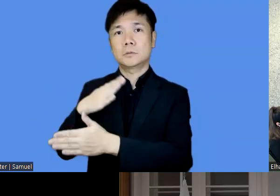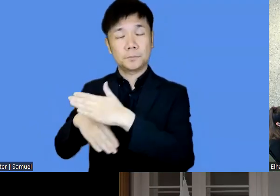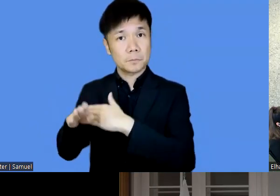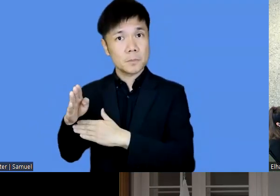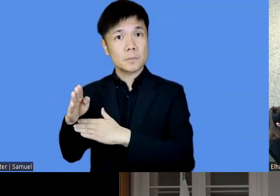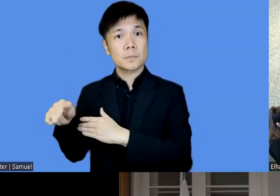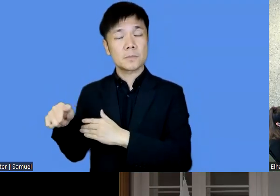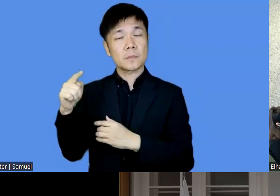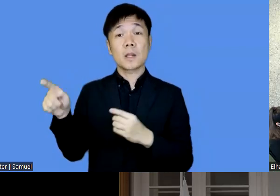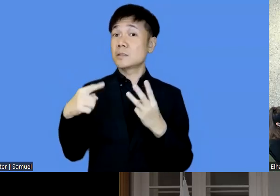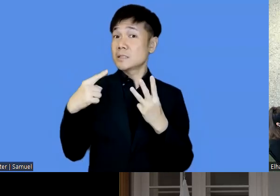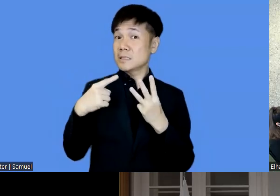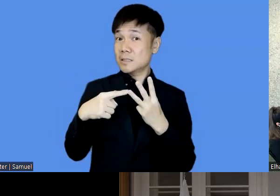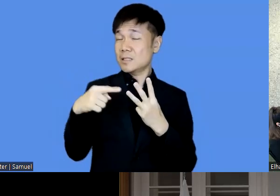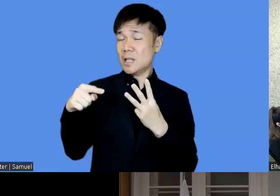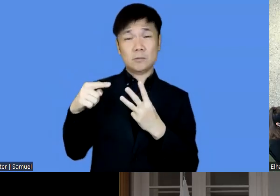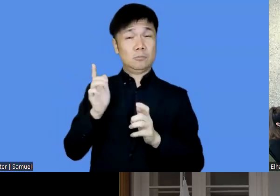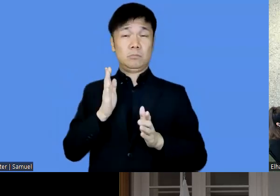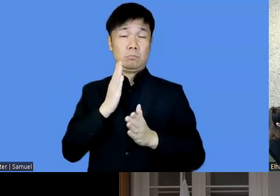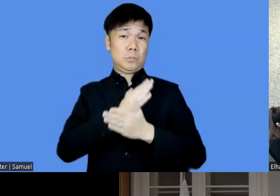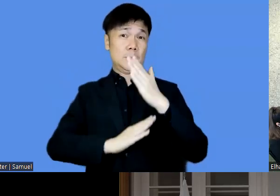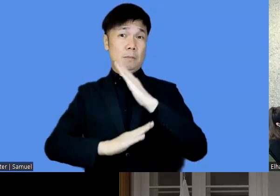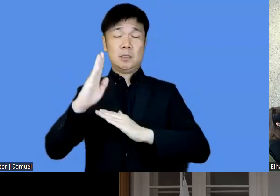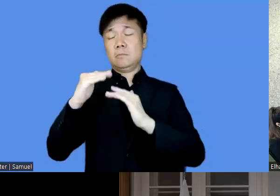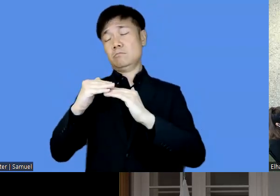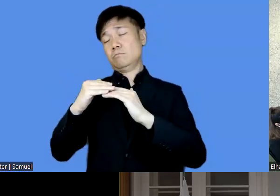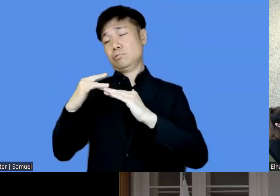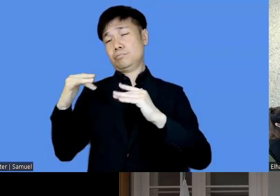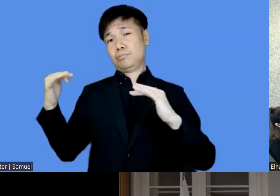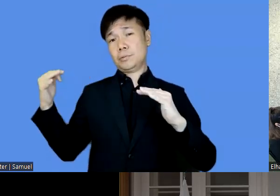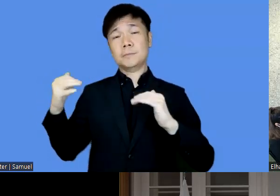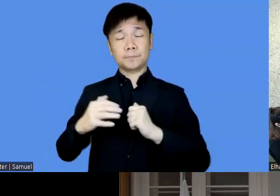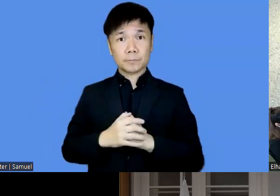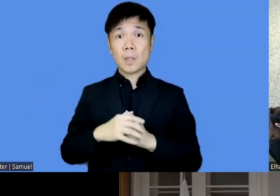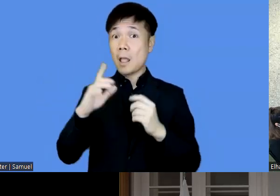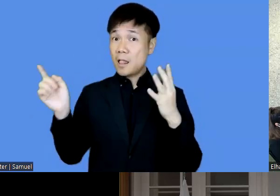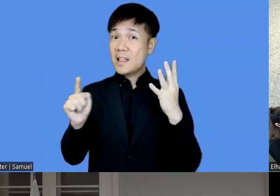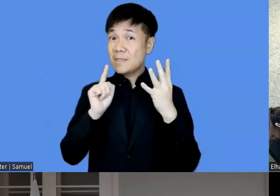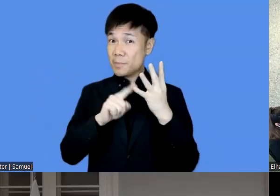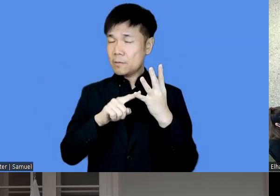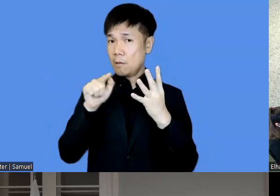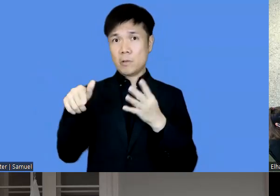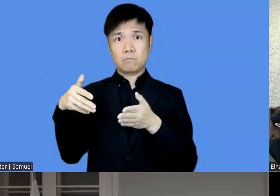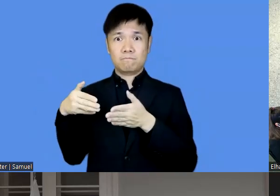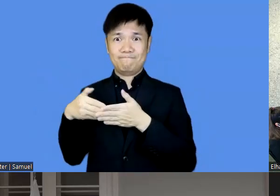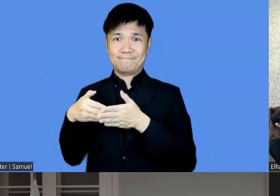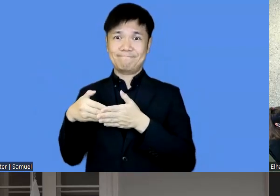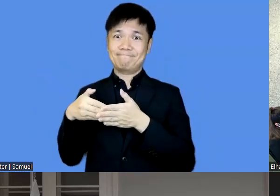diversity of impairments, but also in relation to the variety barriers persons with disabilities